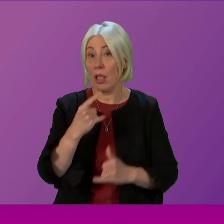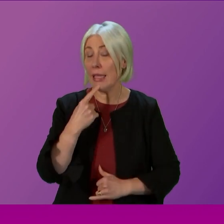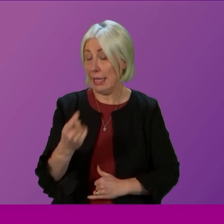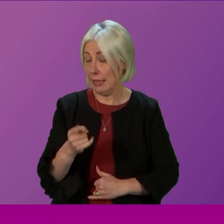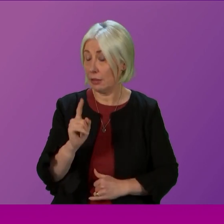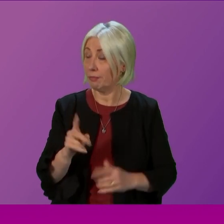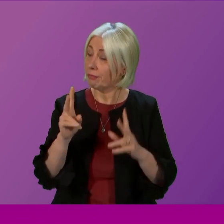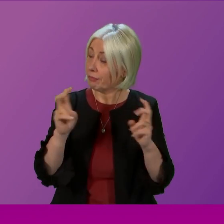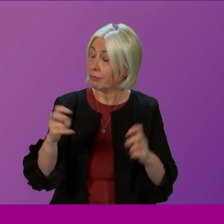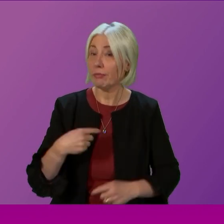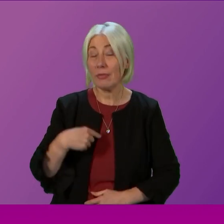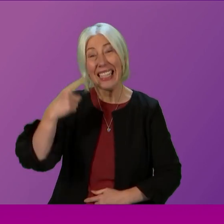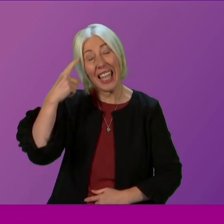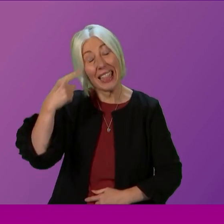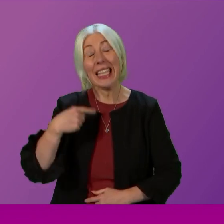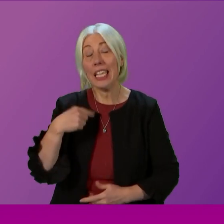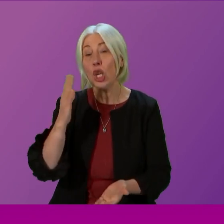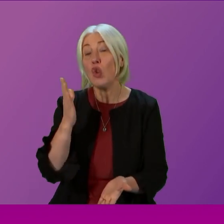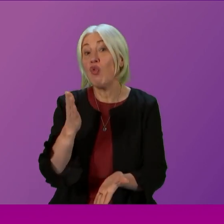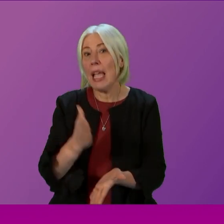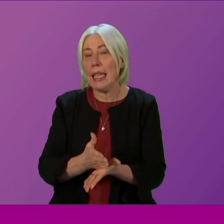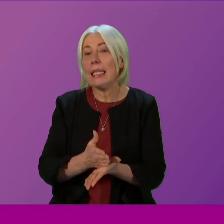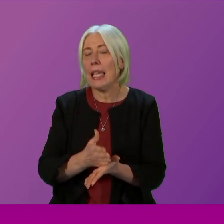“I think in reality ... that is exceptionally difficult,